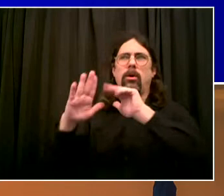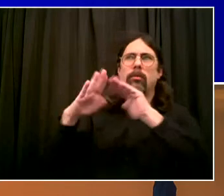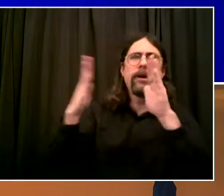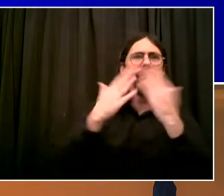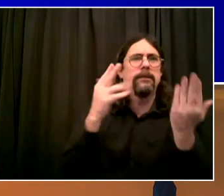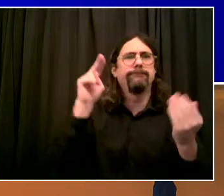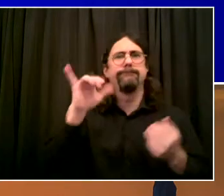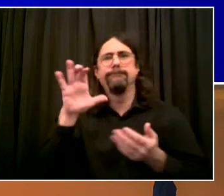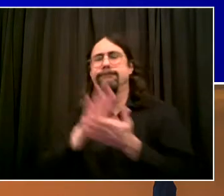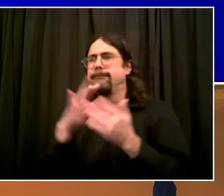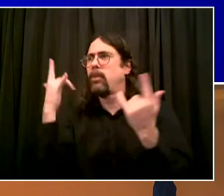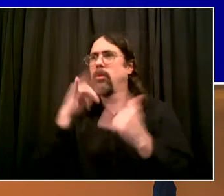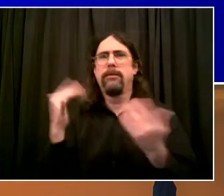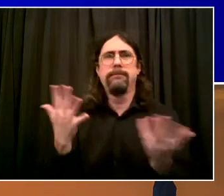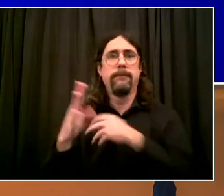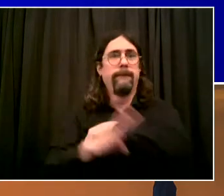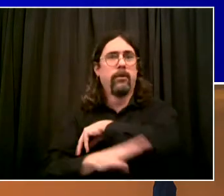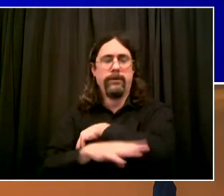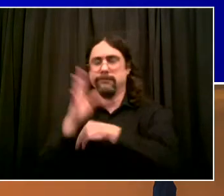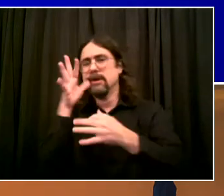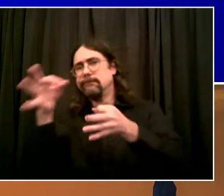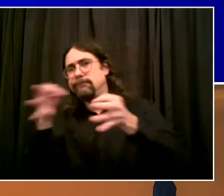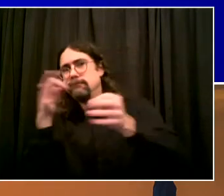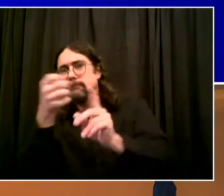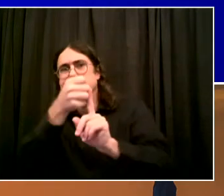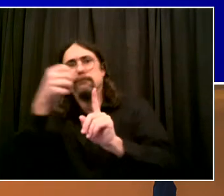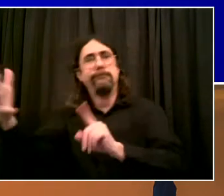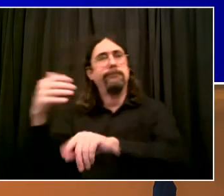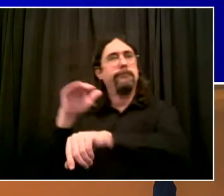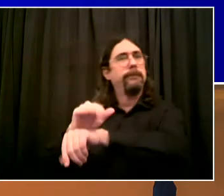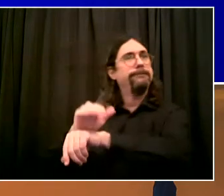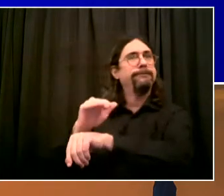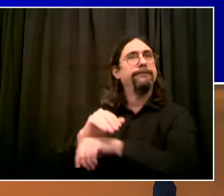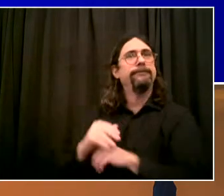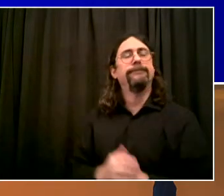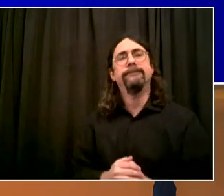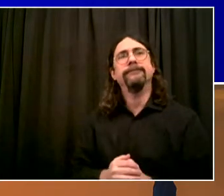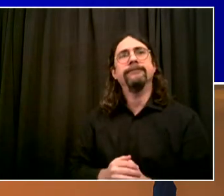FACE AND HOW WE CAN TURN THIS INTO A